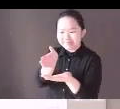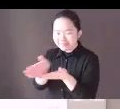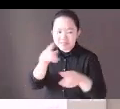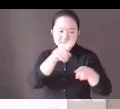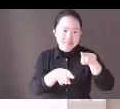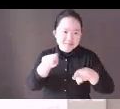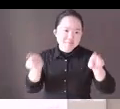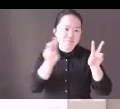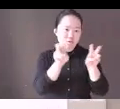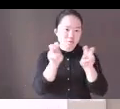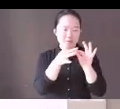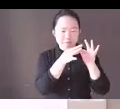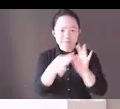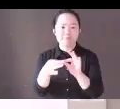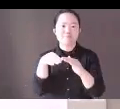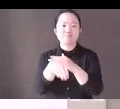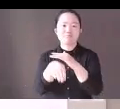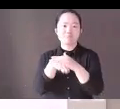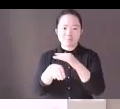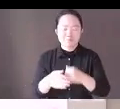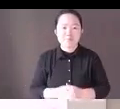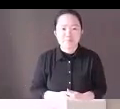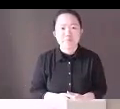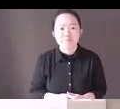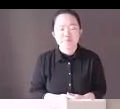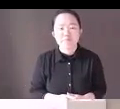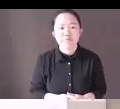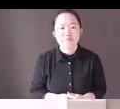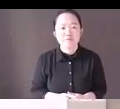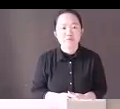uh and we start with what we're doing right now A welcome introduction speech and then we will have